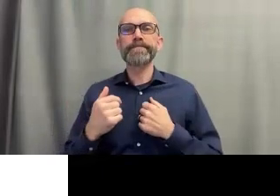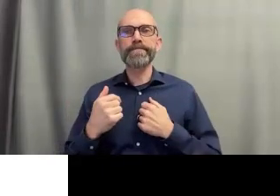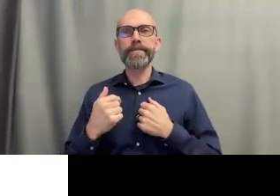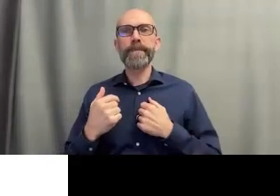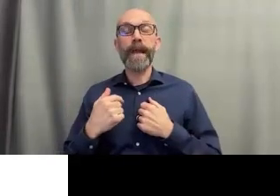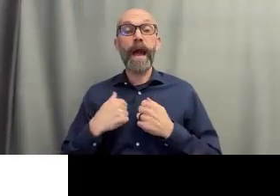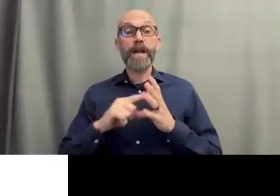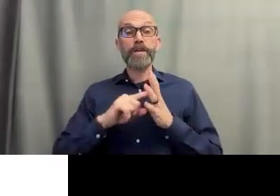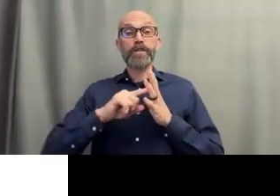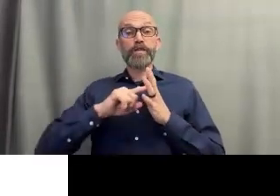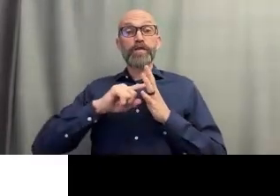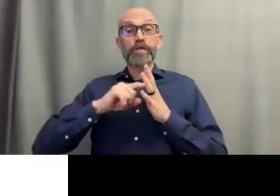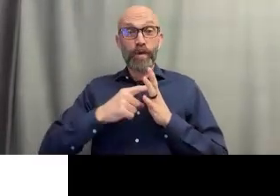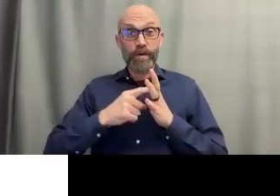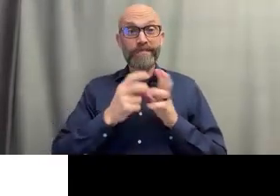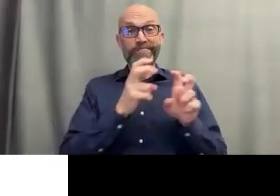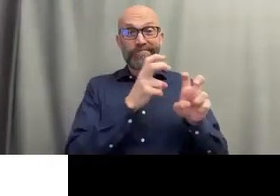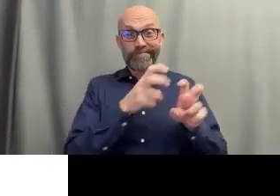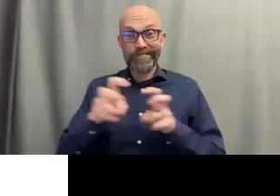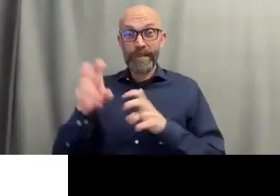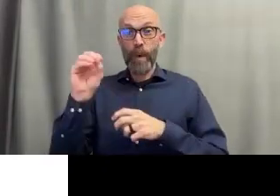to OER and ZTC materials,